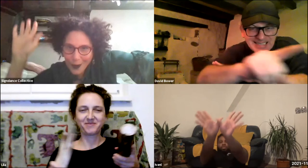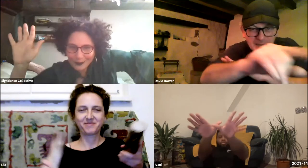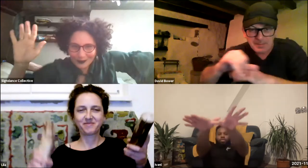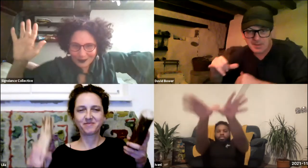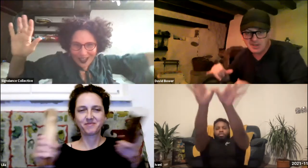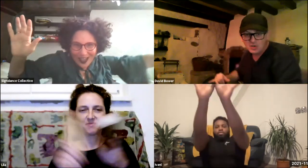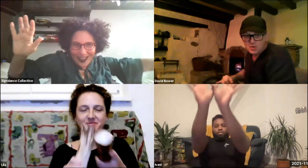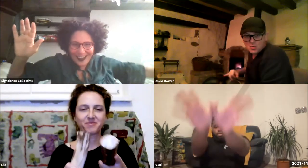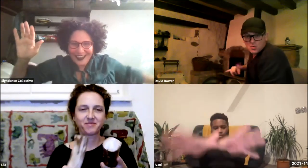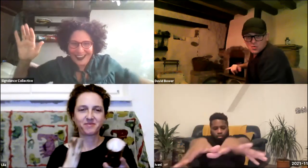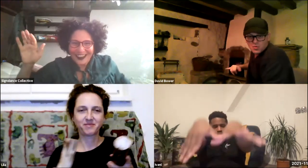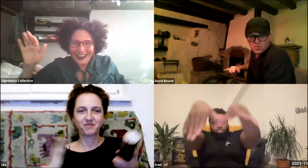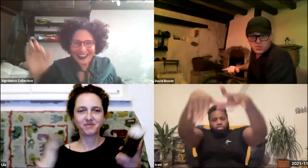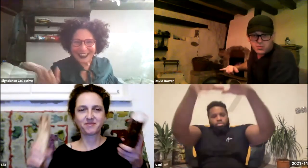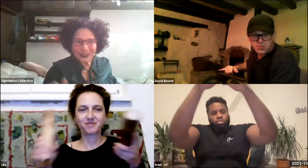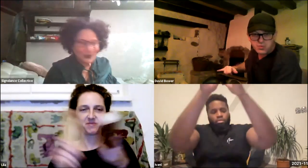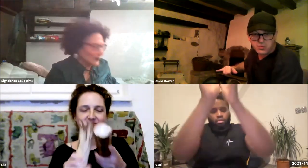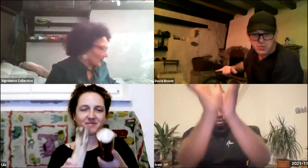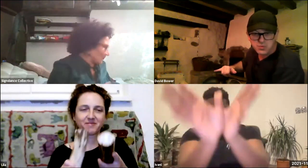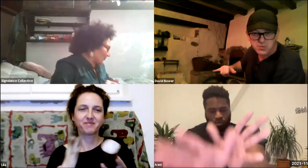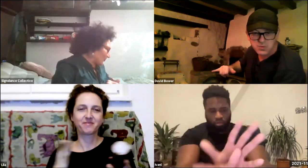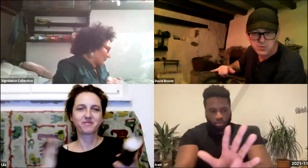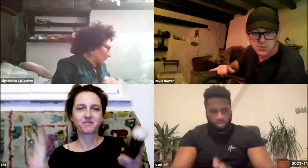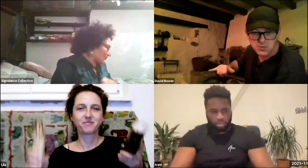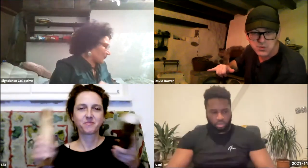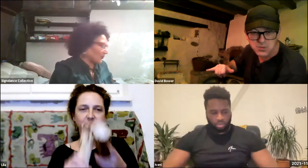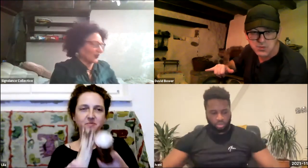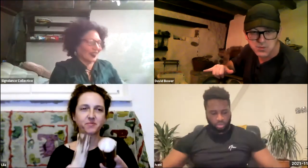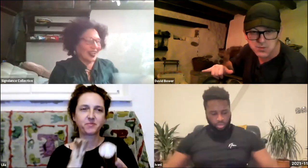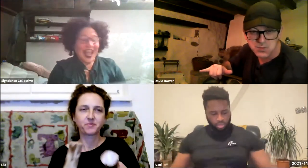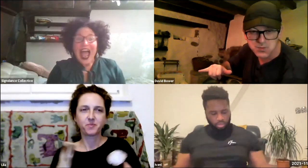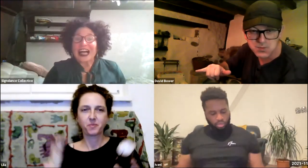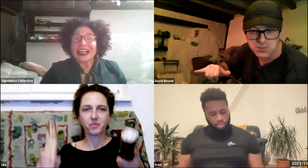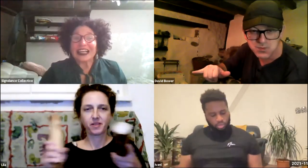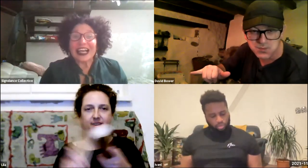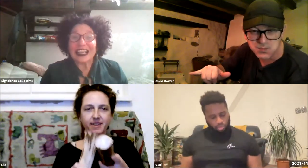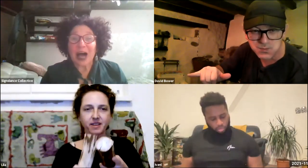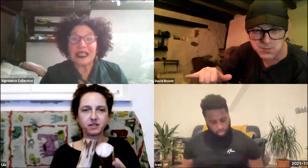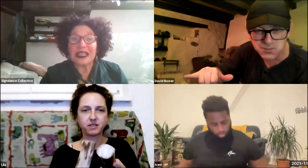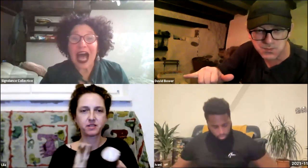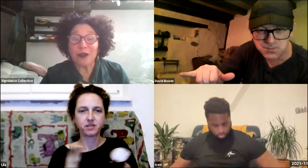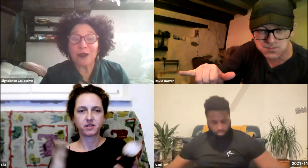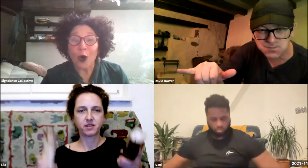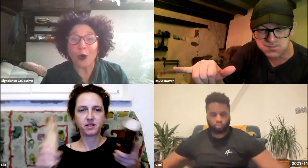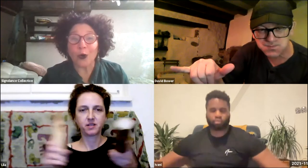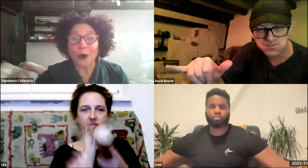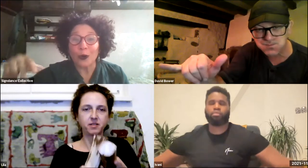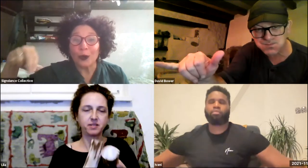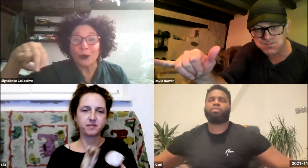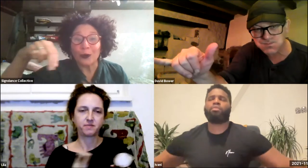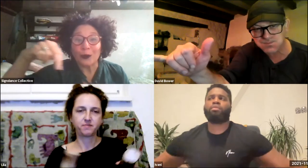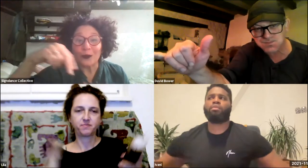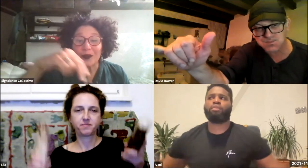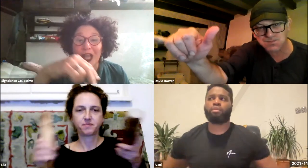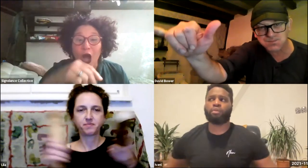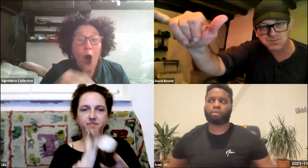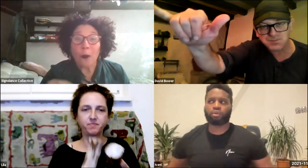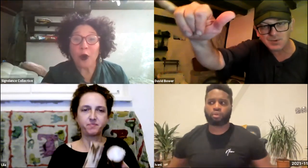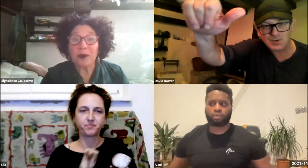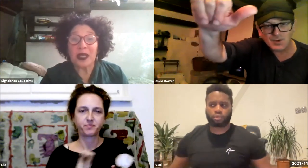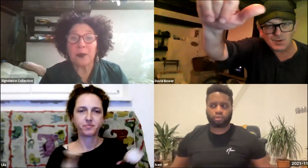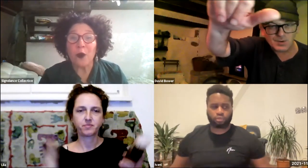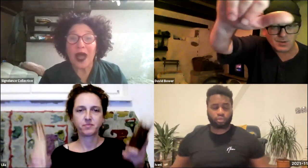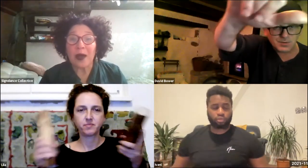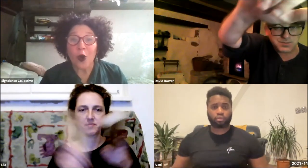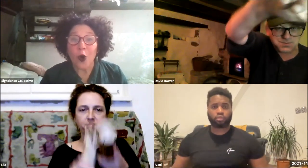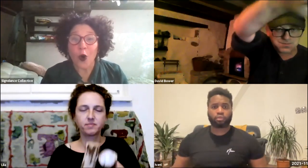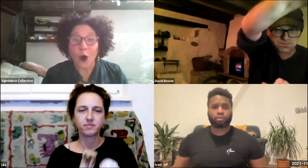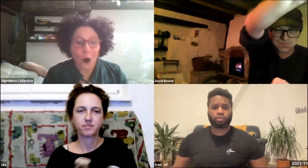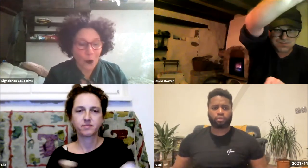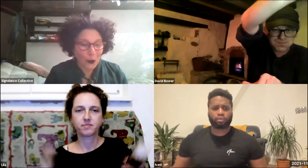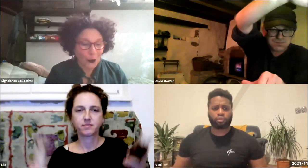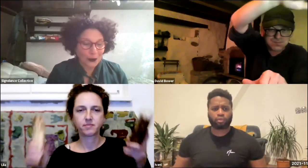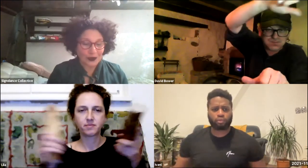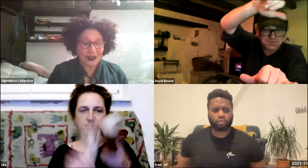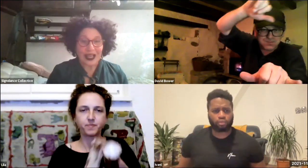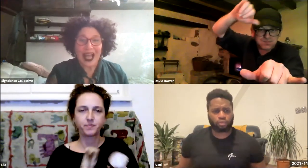everybody and remind you, two ways to